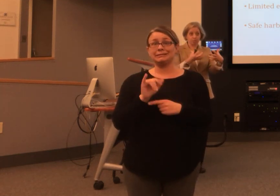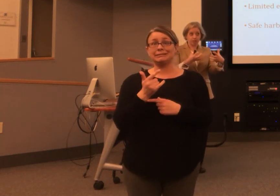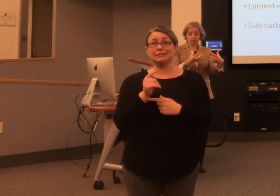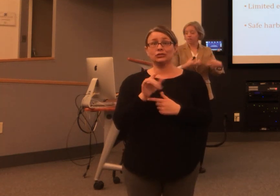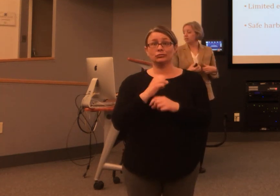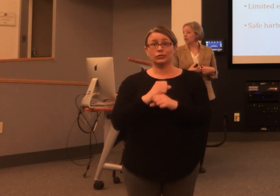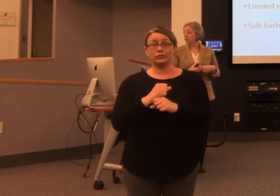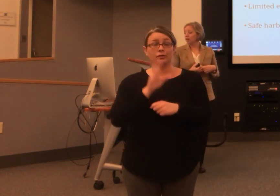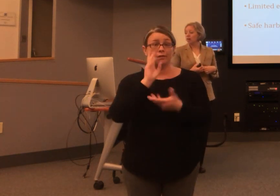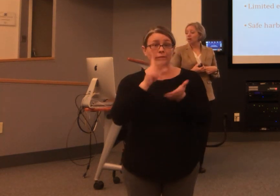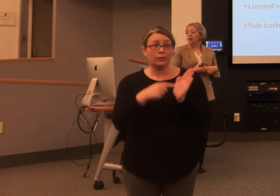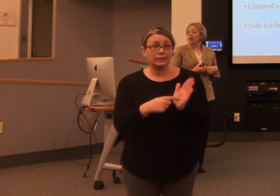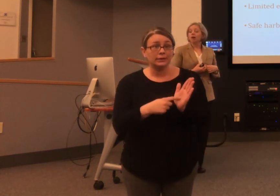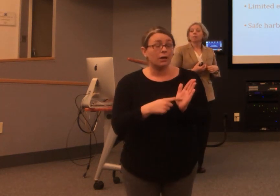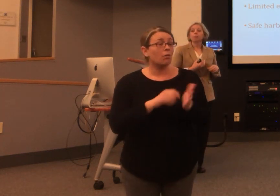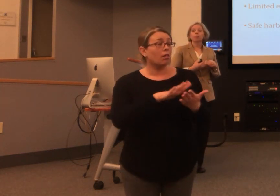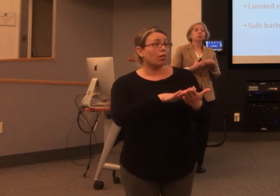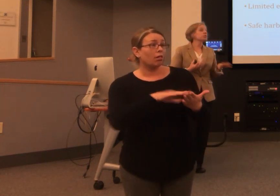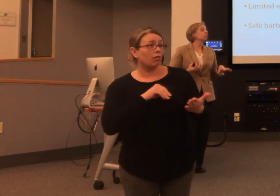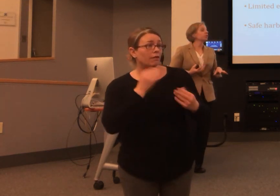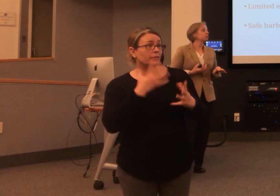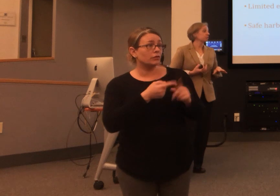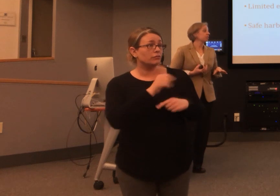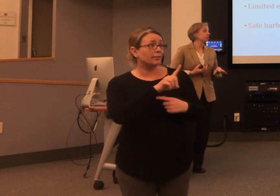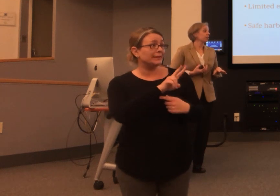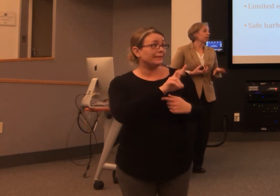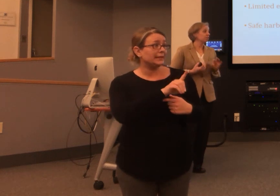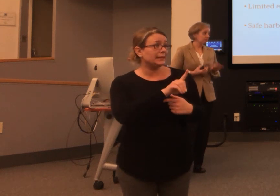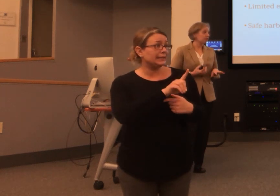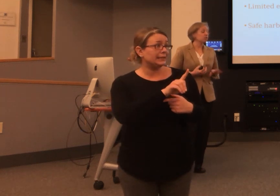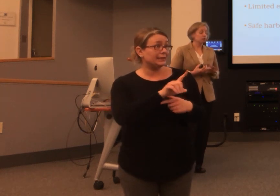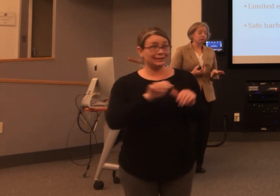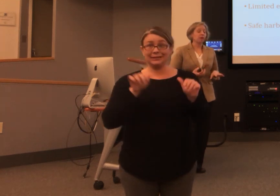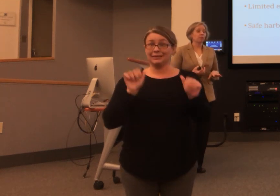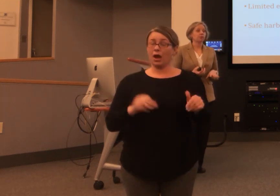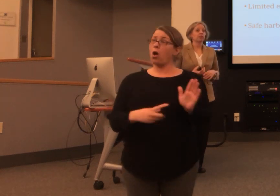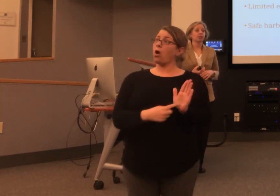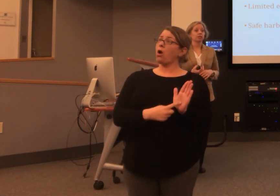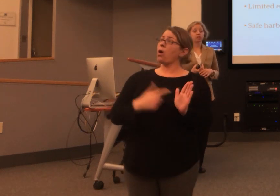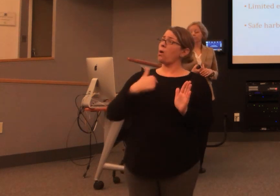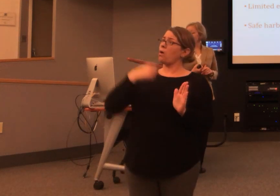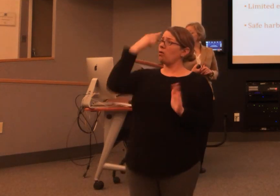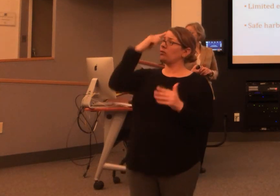of the protection that's on there, there's no fair use defense for that. That is a straight up copyright violation.